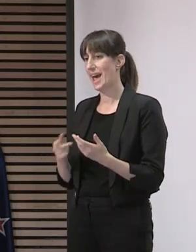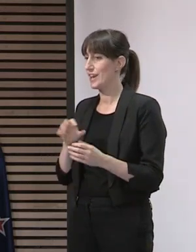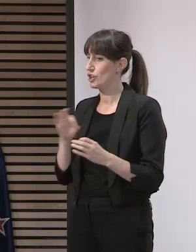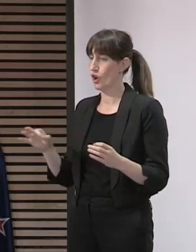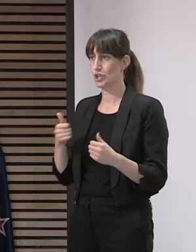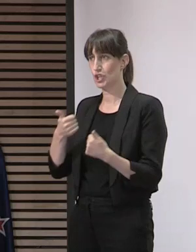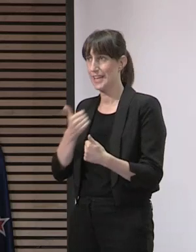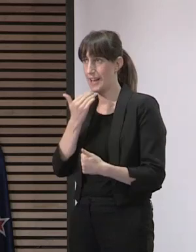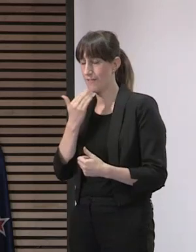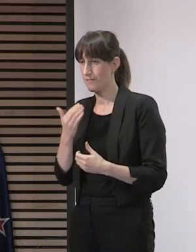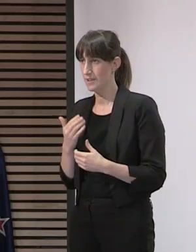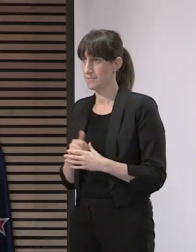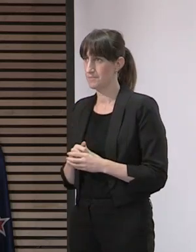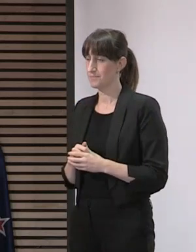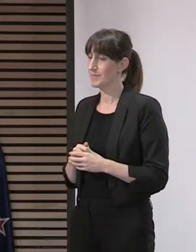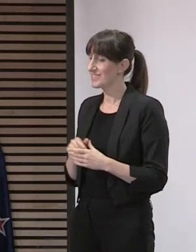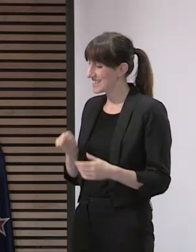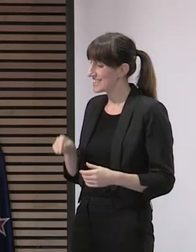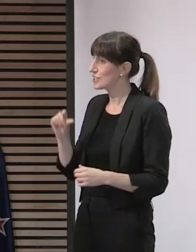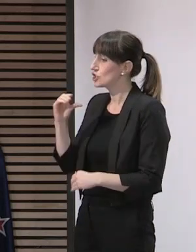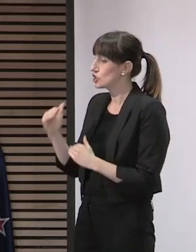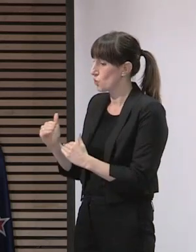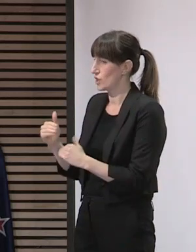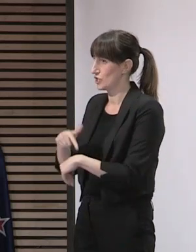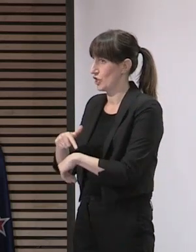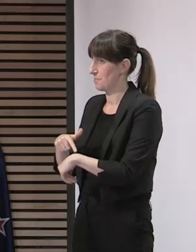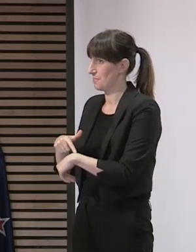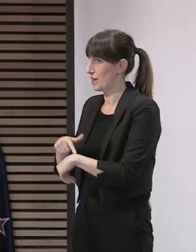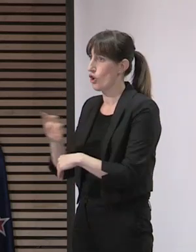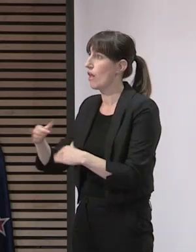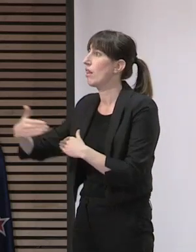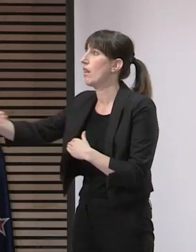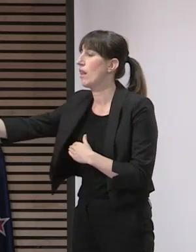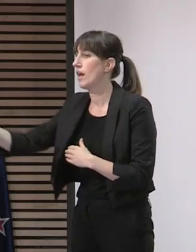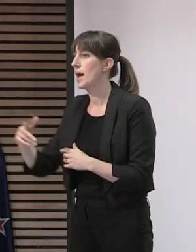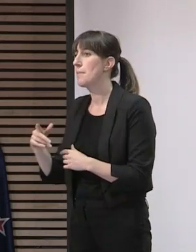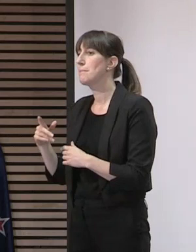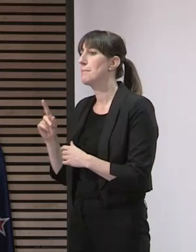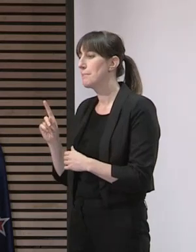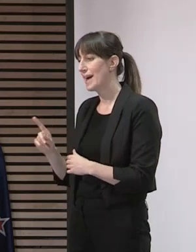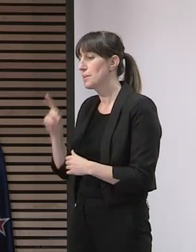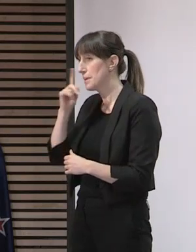told you? Obviously this is short-term. So, acknowledging that this is short-term, firstly.